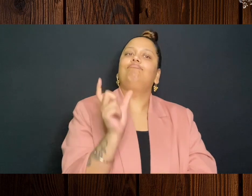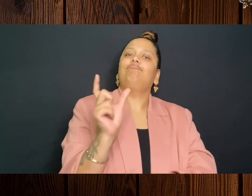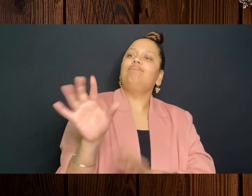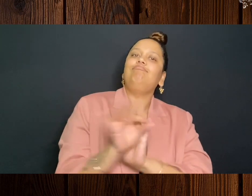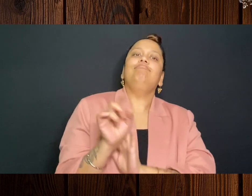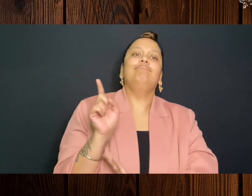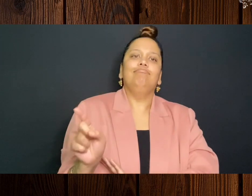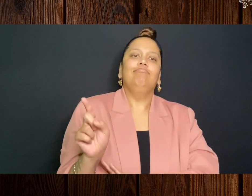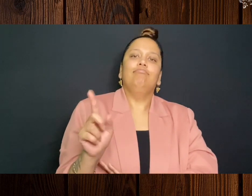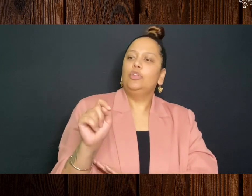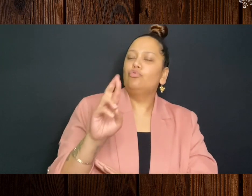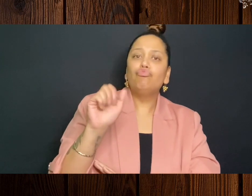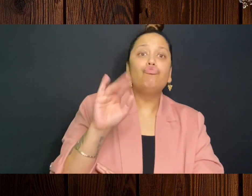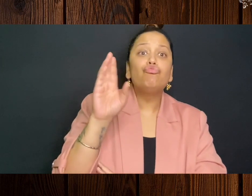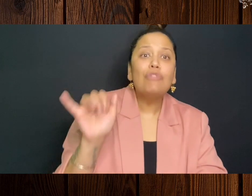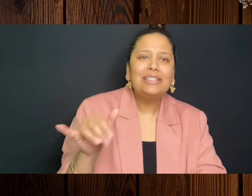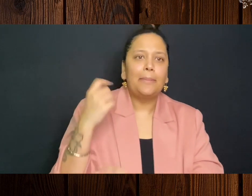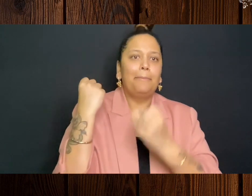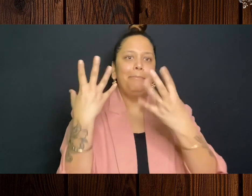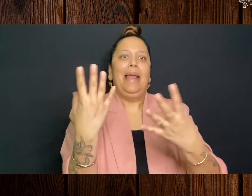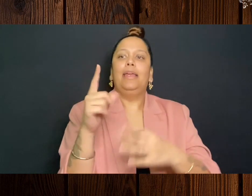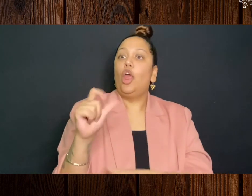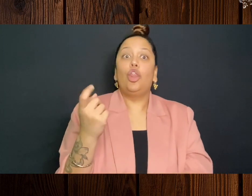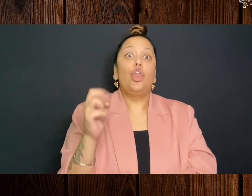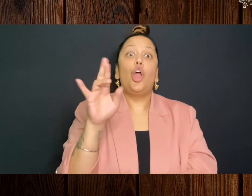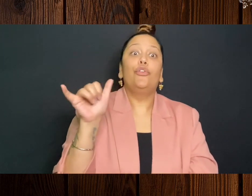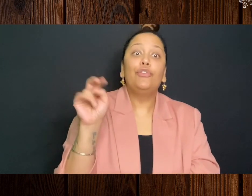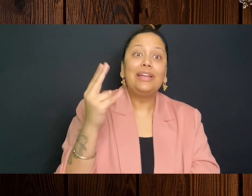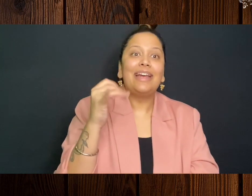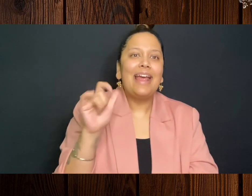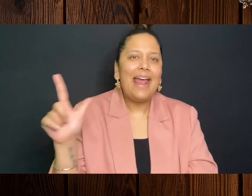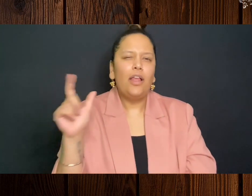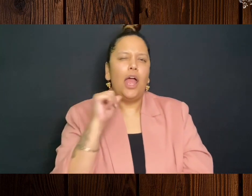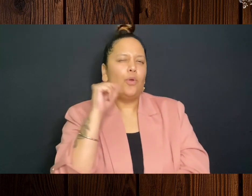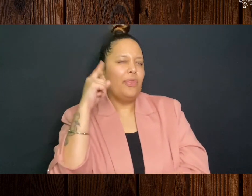Tracy Chapman, there's so many. Lauryn Hill even like people don't think Lauryn Hill has folk music, but that whole MTV